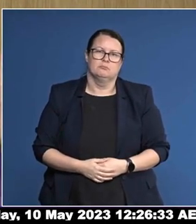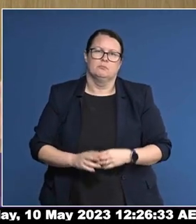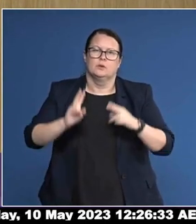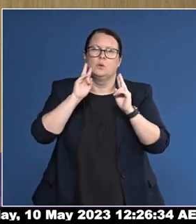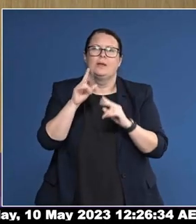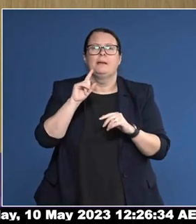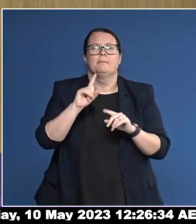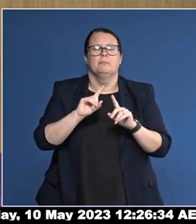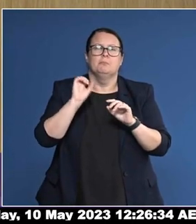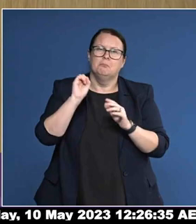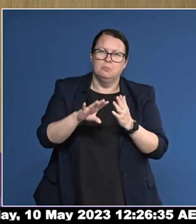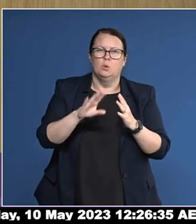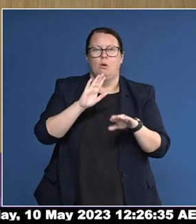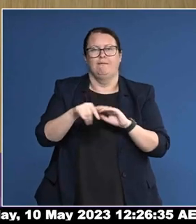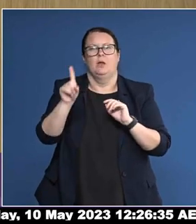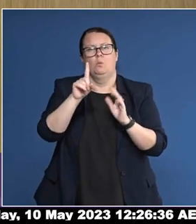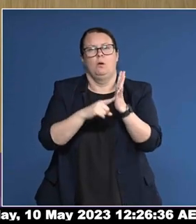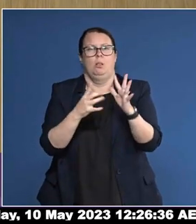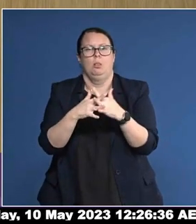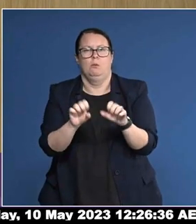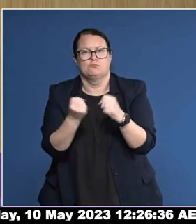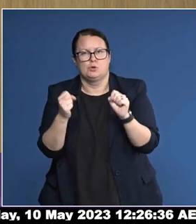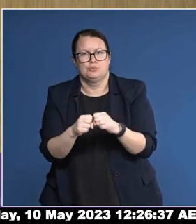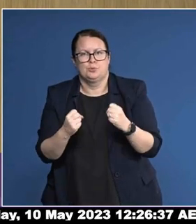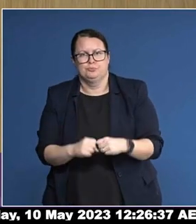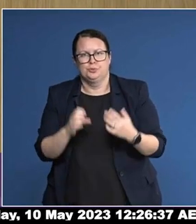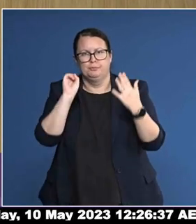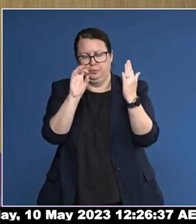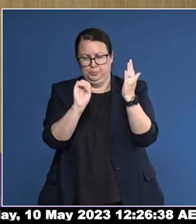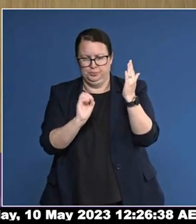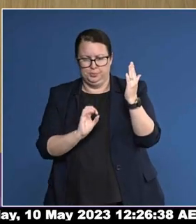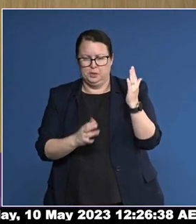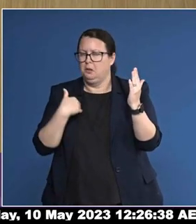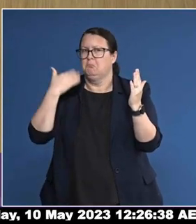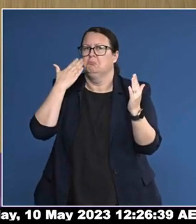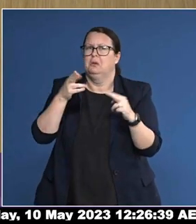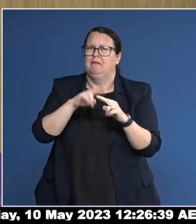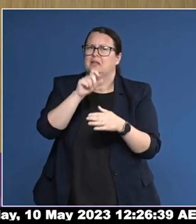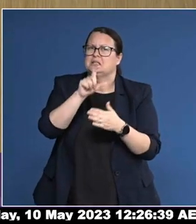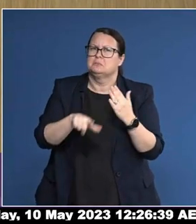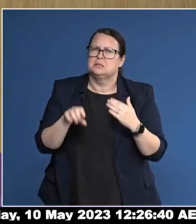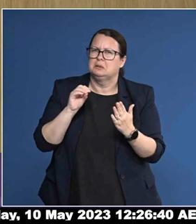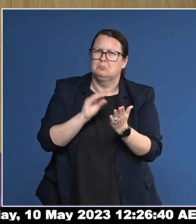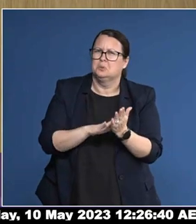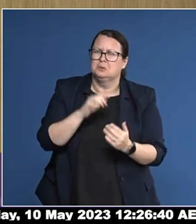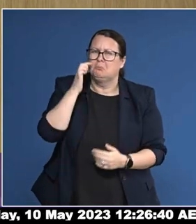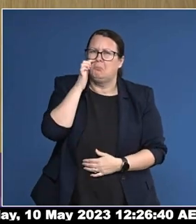actions. I'm not aware whether we have disability - I'm not sure why we would just have disability.